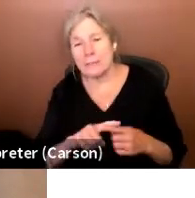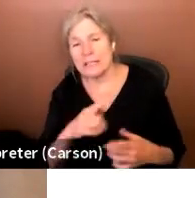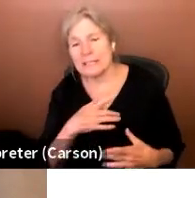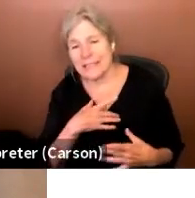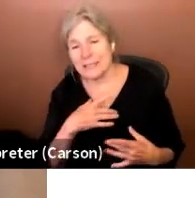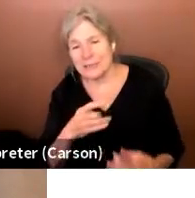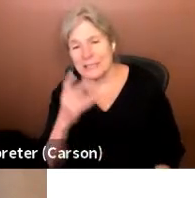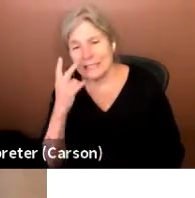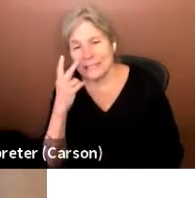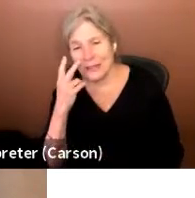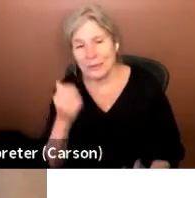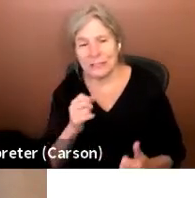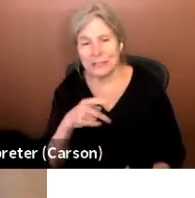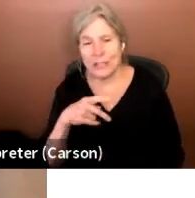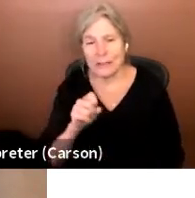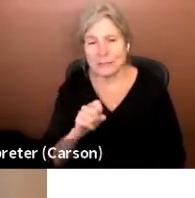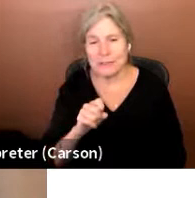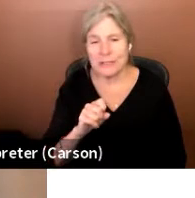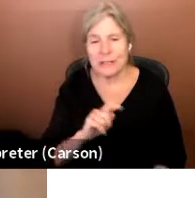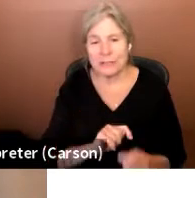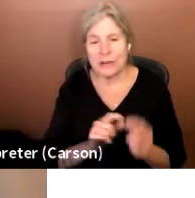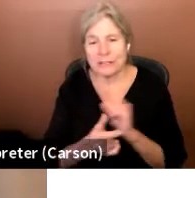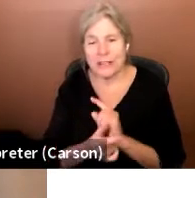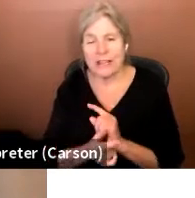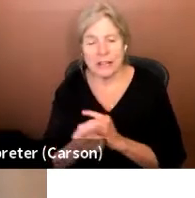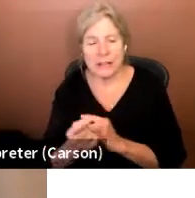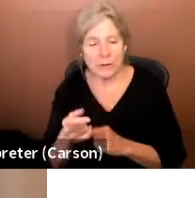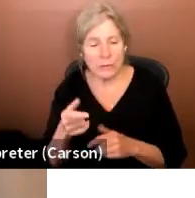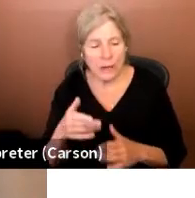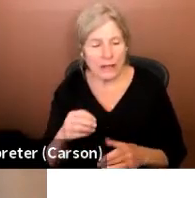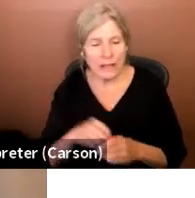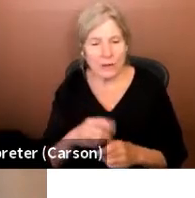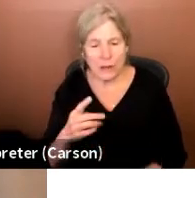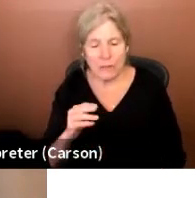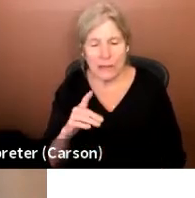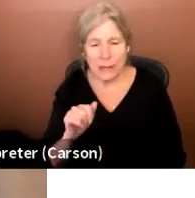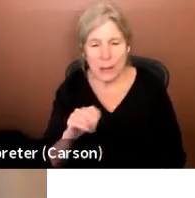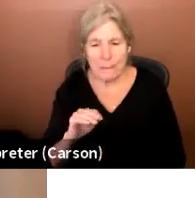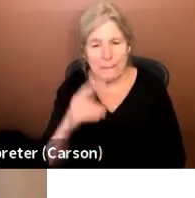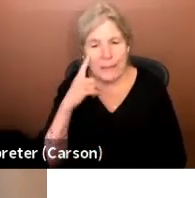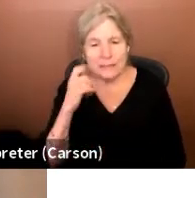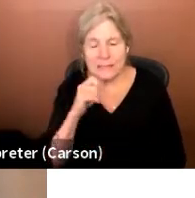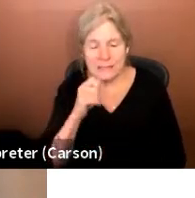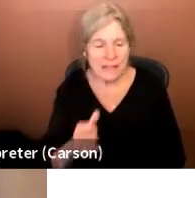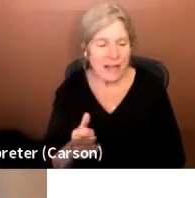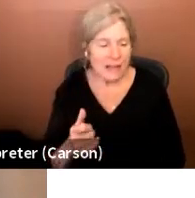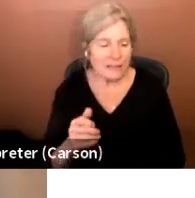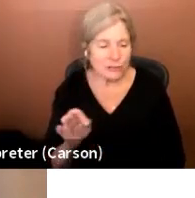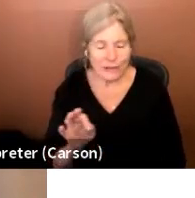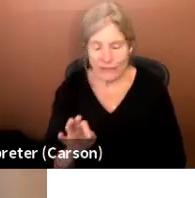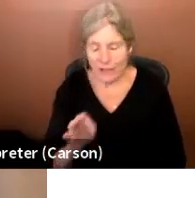translate well in which medium. Because it's not trivial aspect. When you pass from a very small